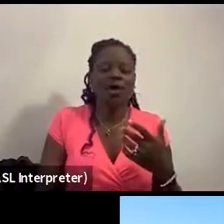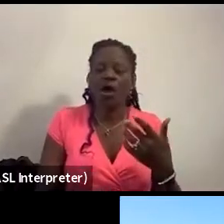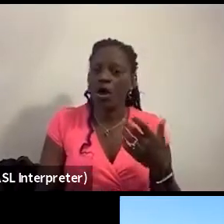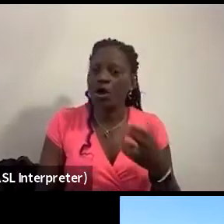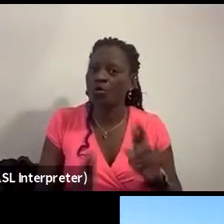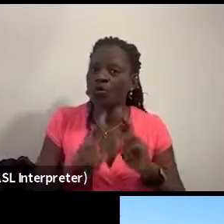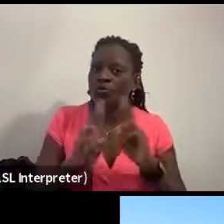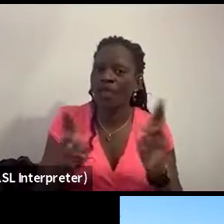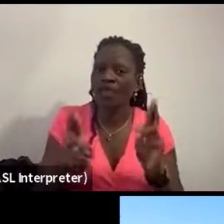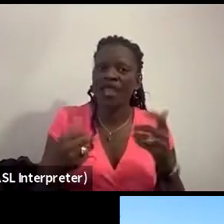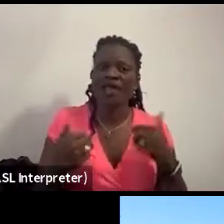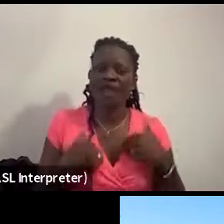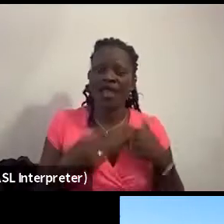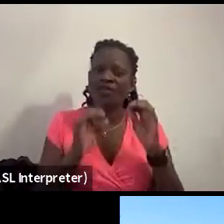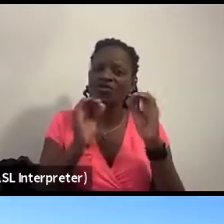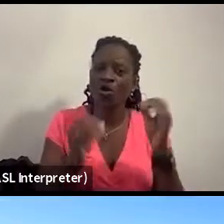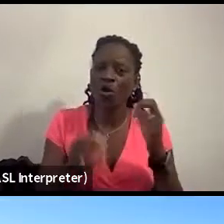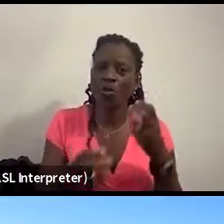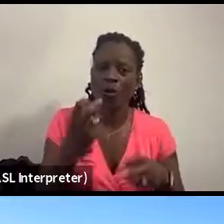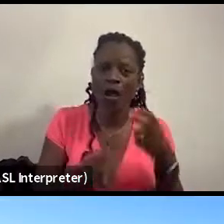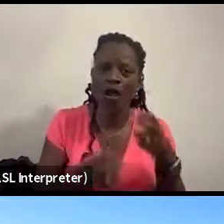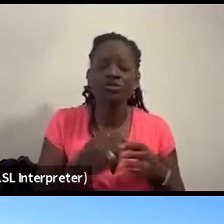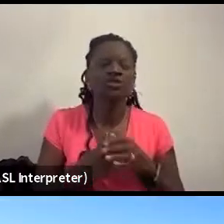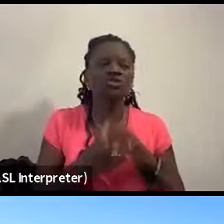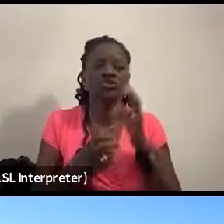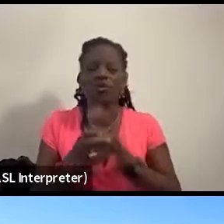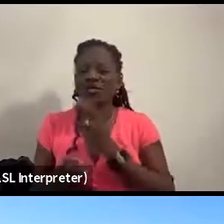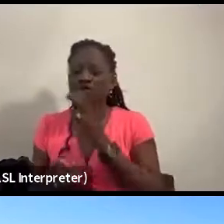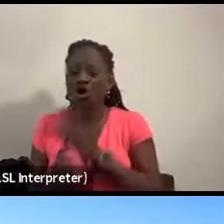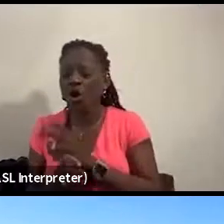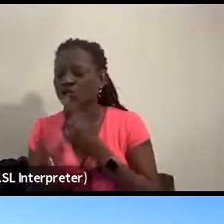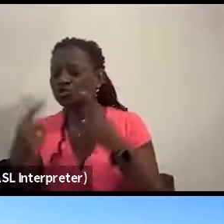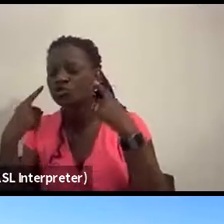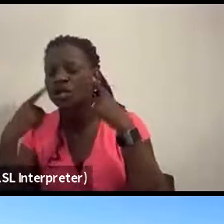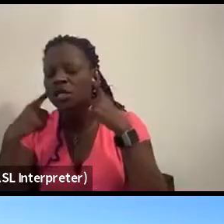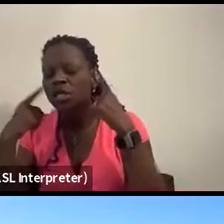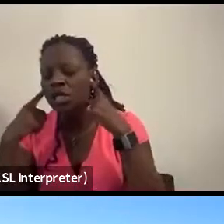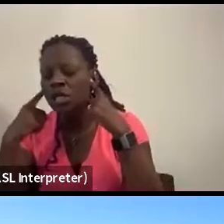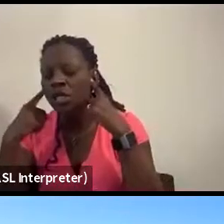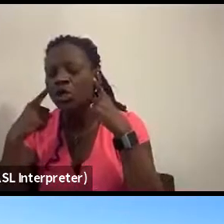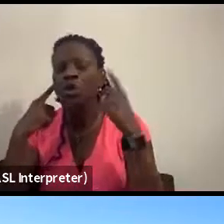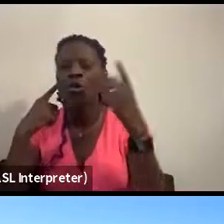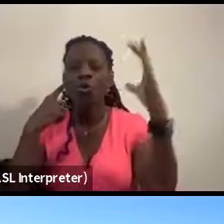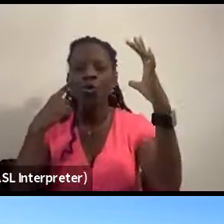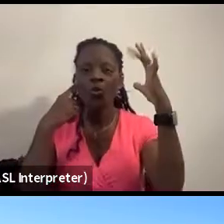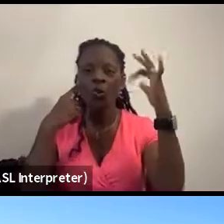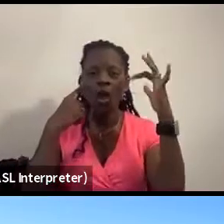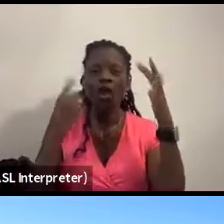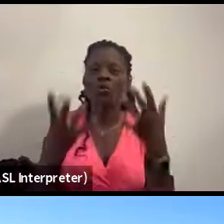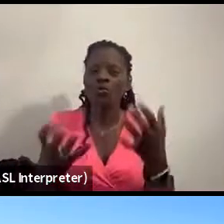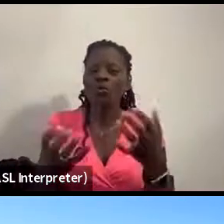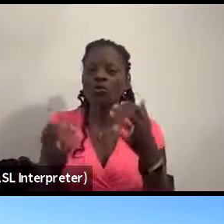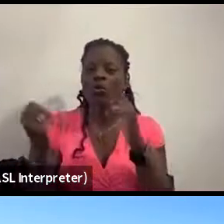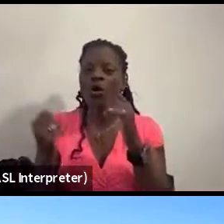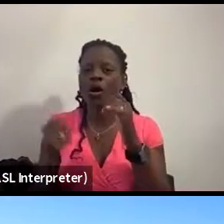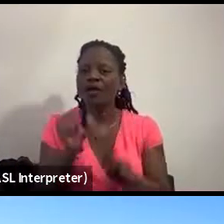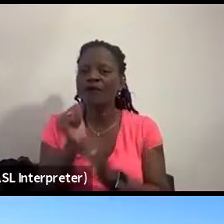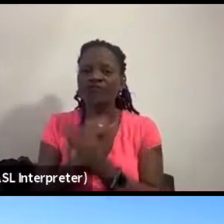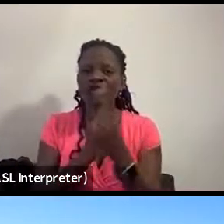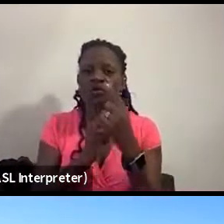It's just so hard to hear because we all just want people to be safe. That's the truth. And if something is associated with the